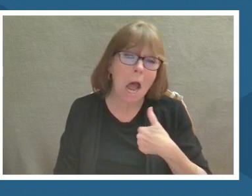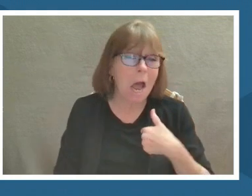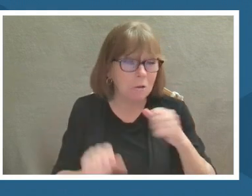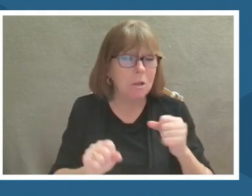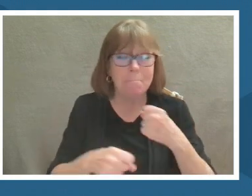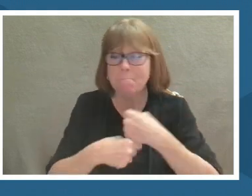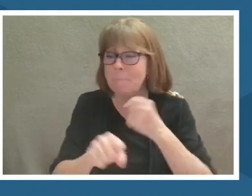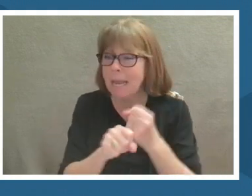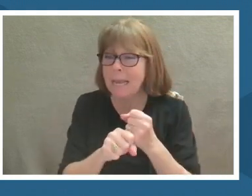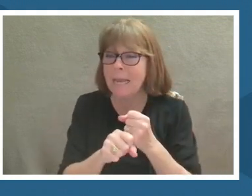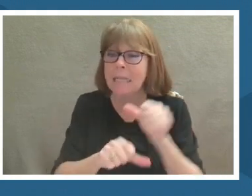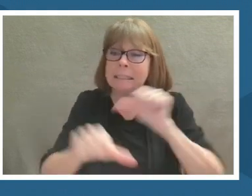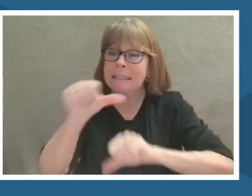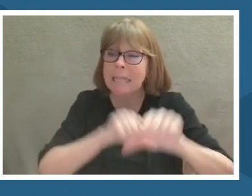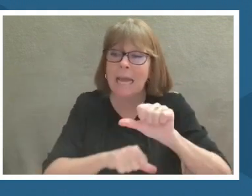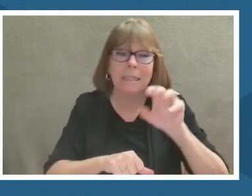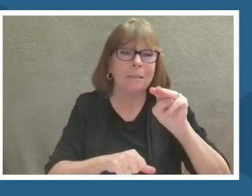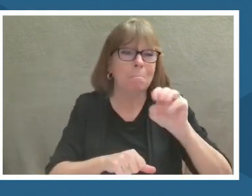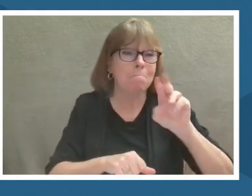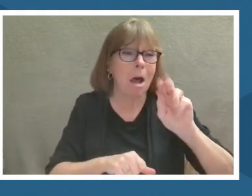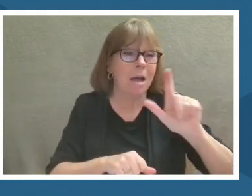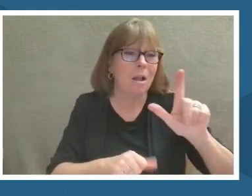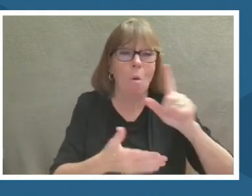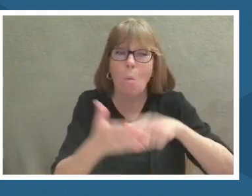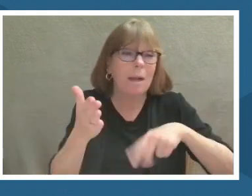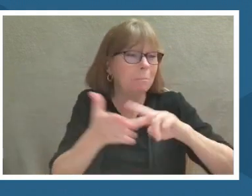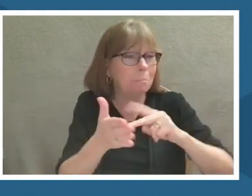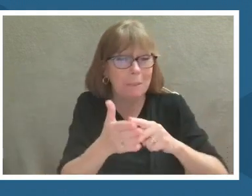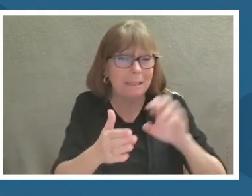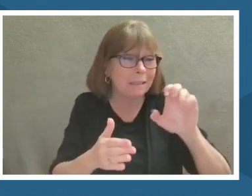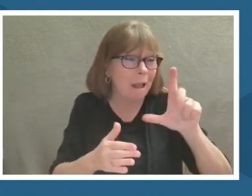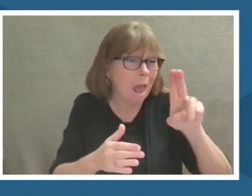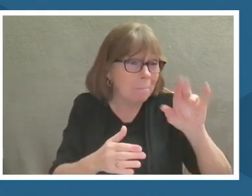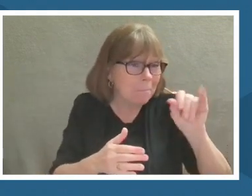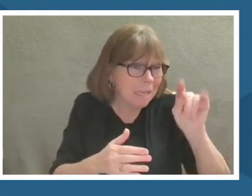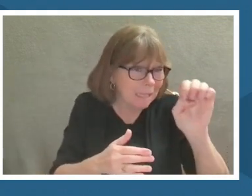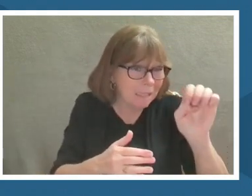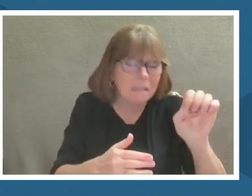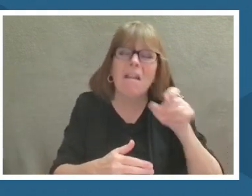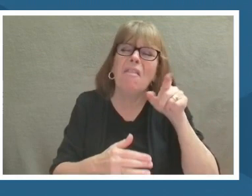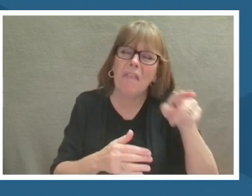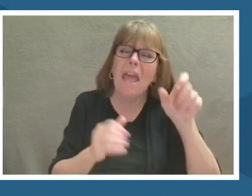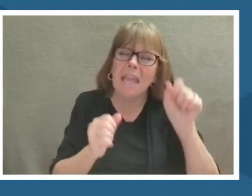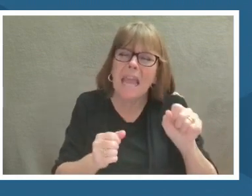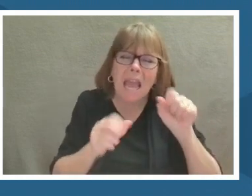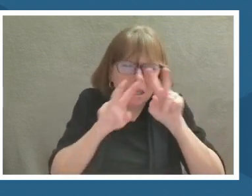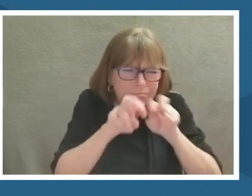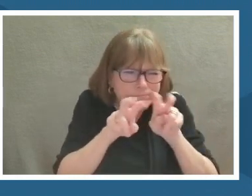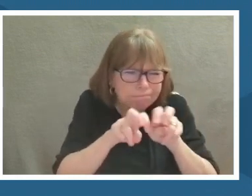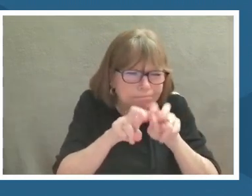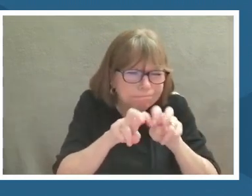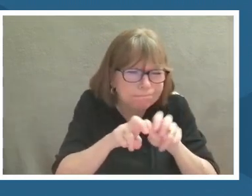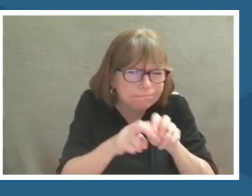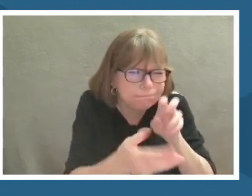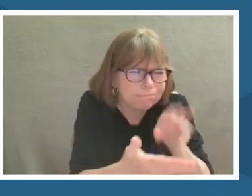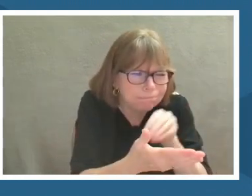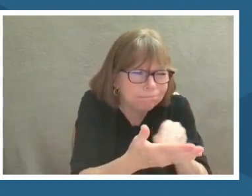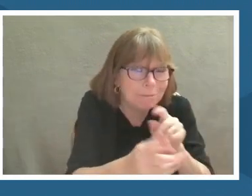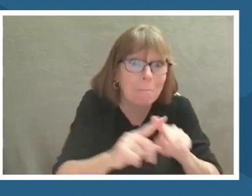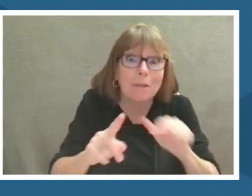that's fine that's all there's deep learning that happens with that but climate is also a political